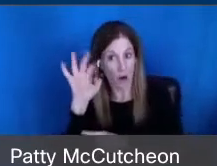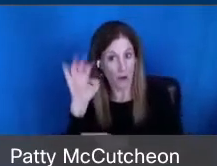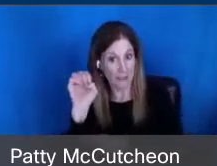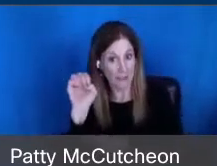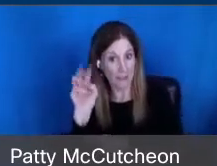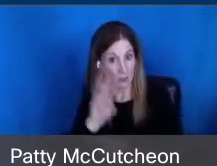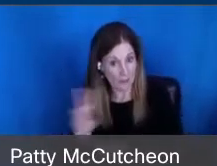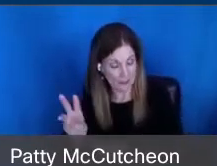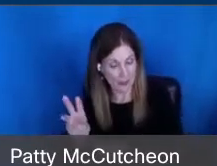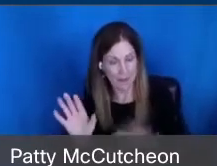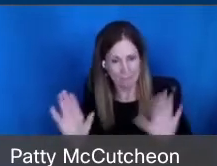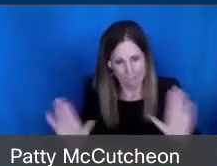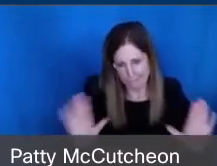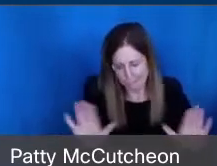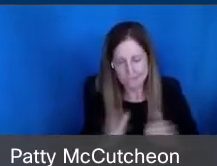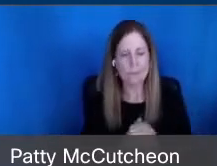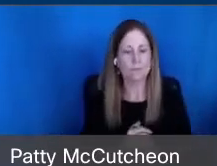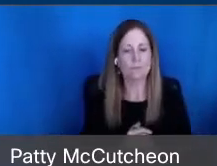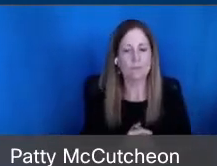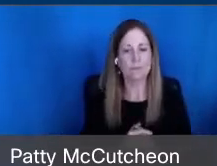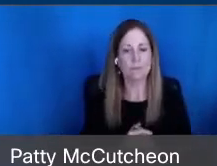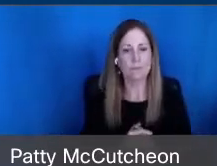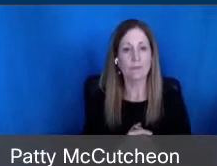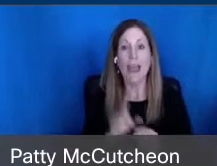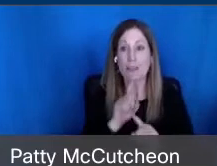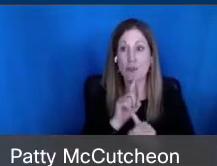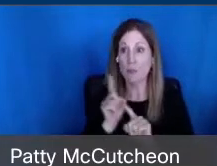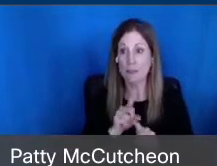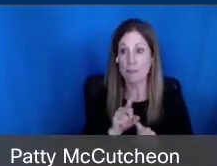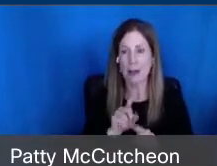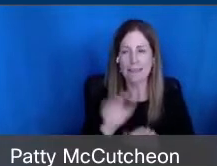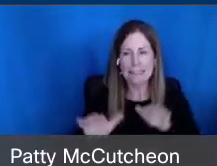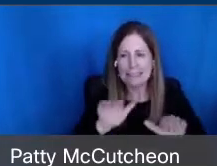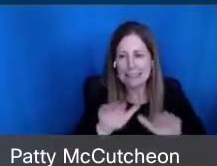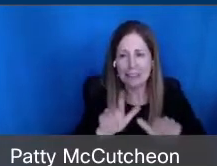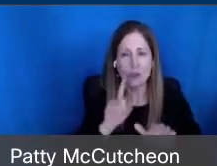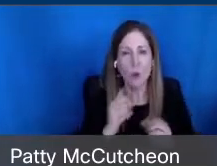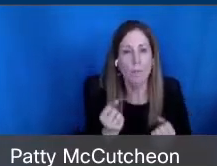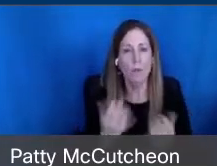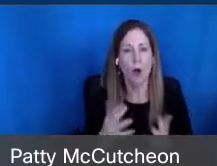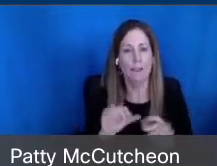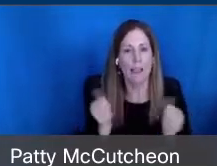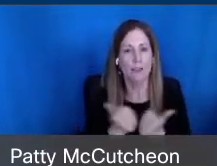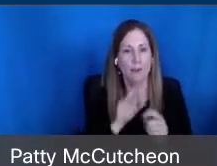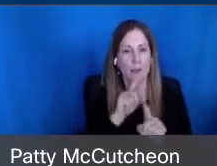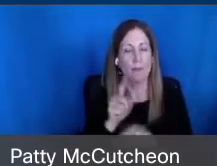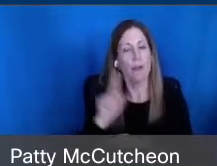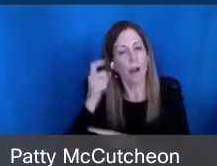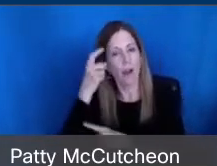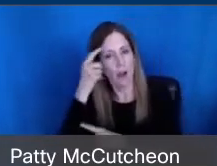And so as the response grew to a multi-agency response, the governor's office and the State Emergency